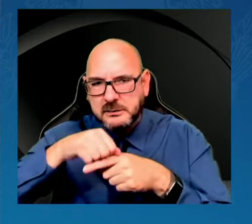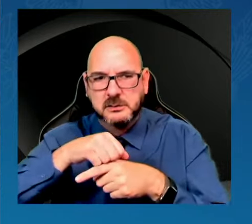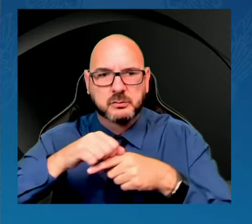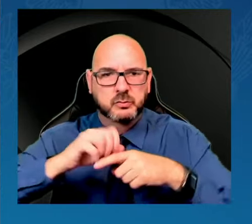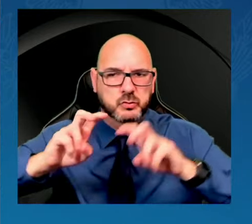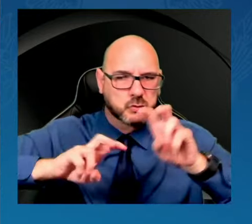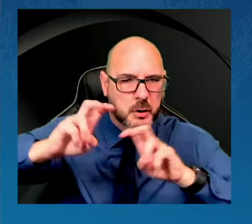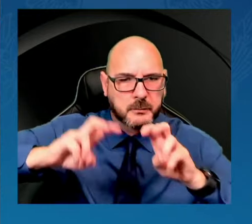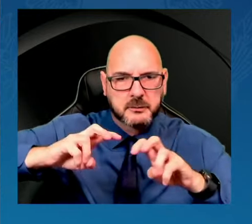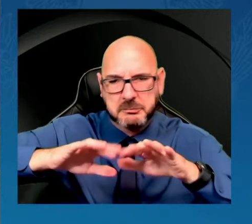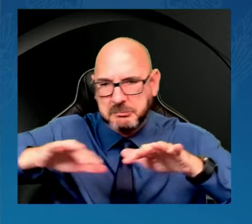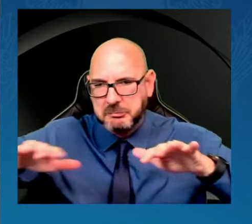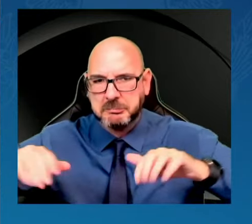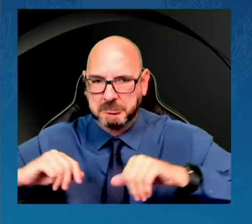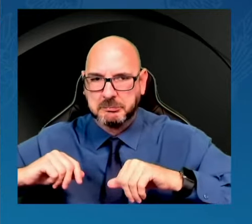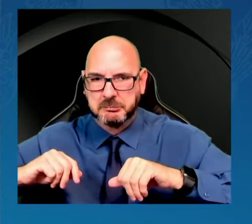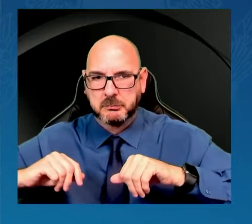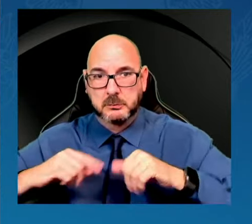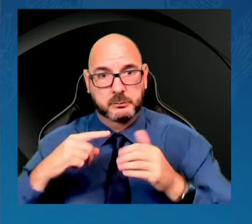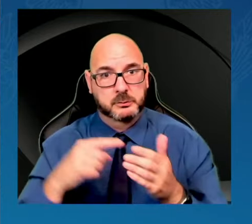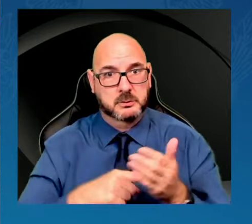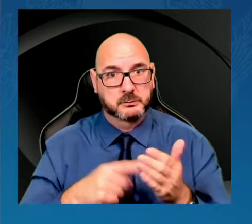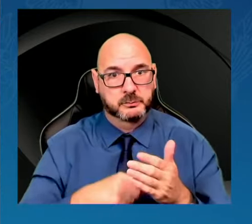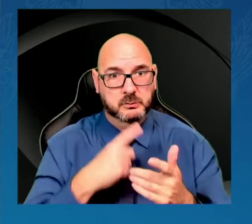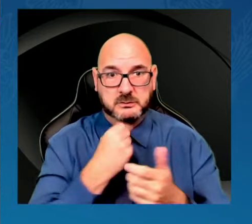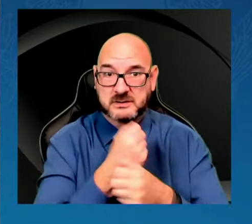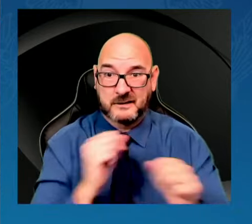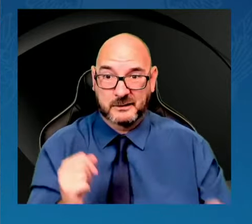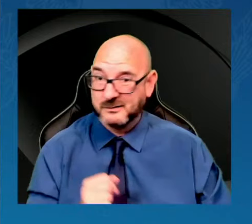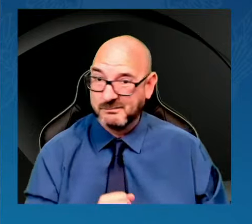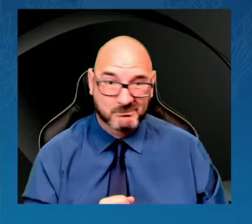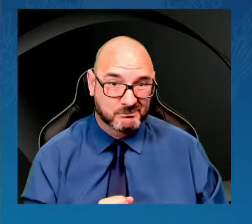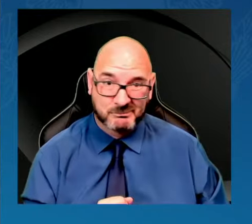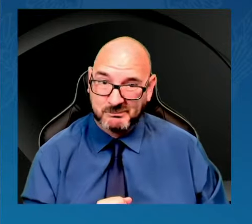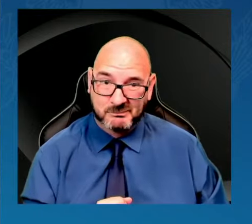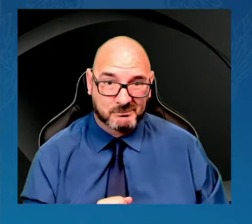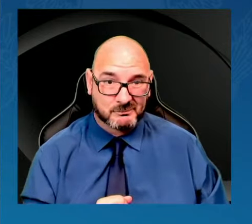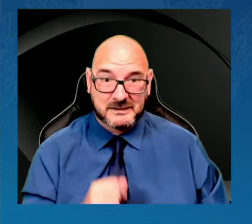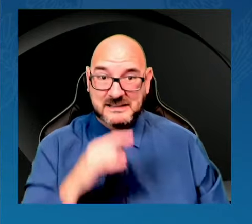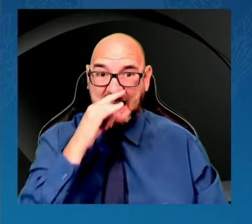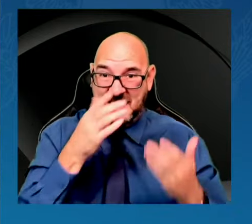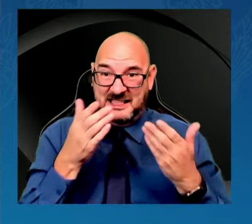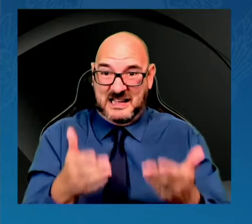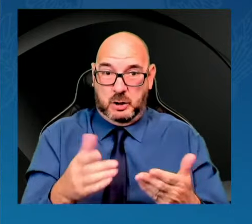it's recommended that kids do not go outside; where they have games canceled